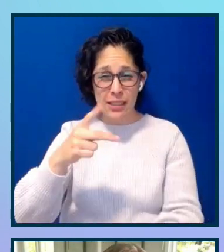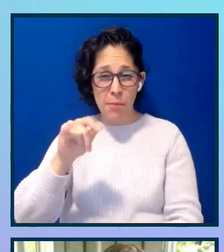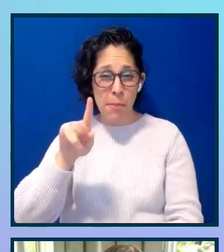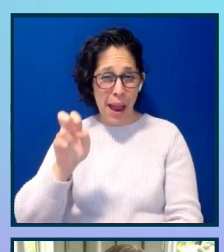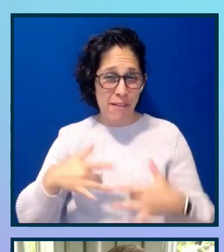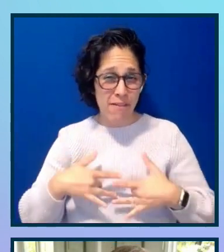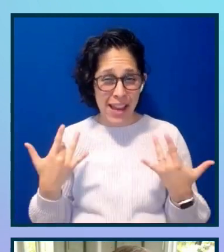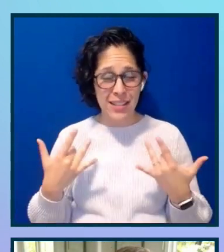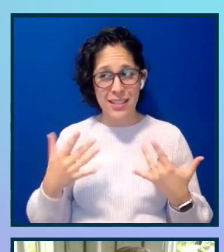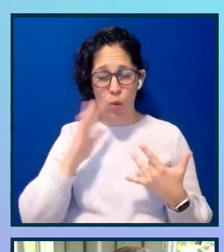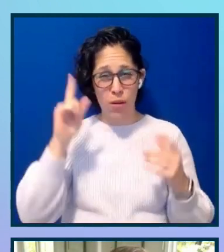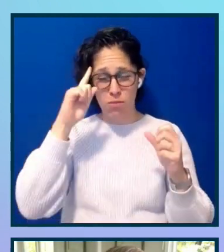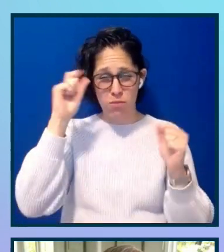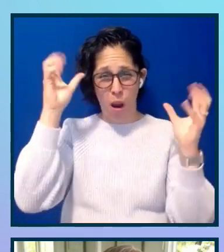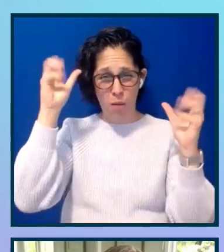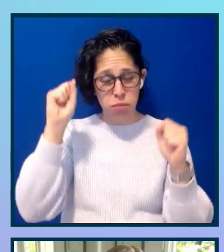the largest spikes events known to mankind.